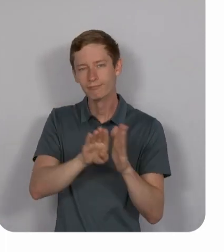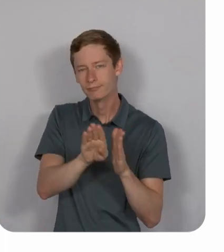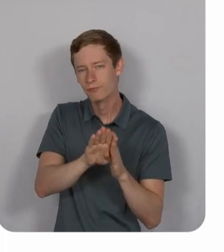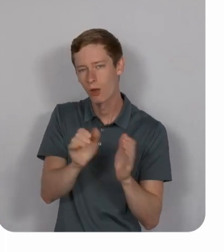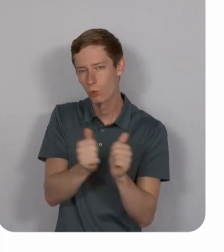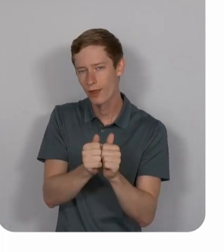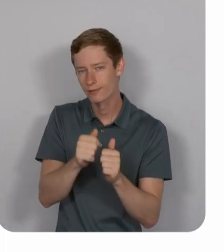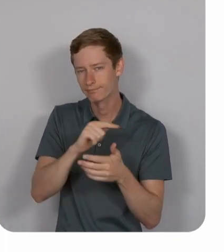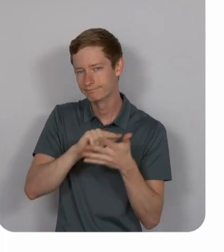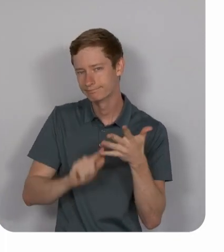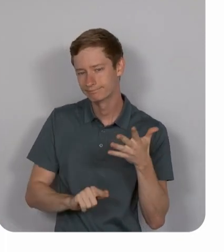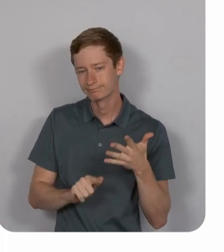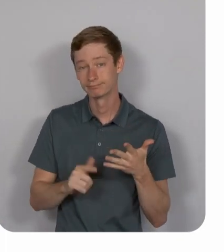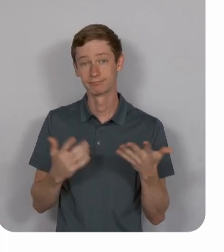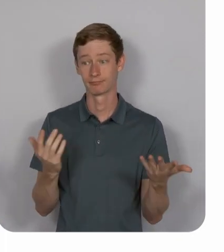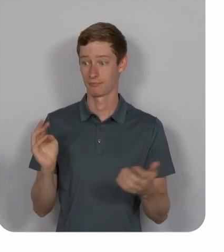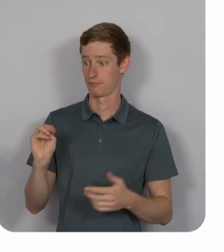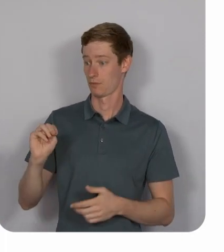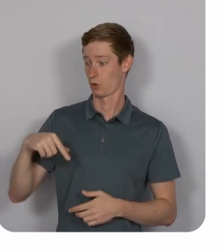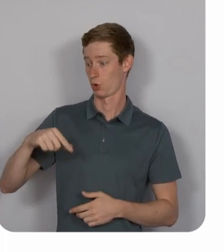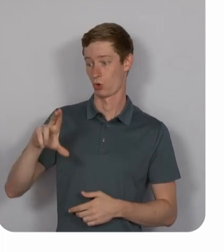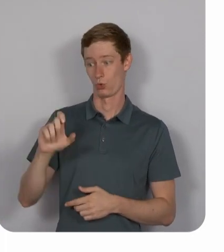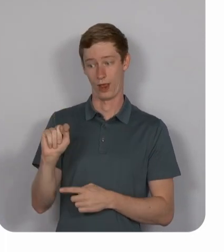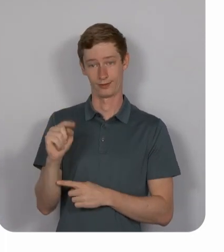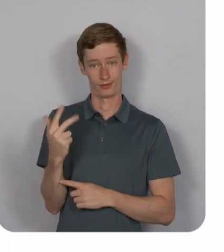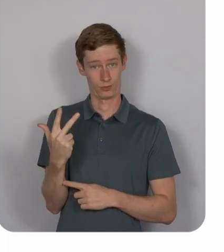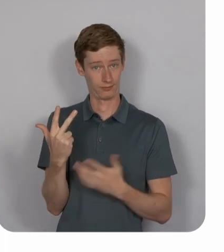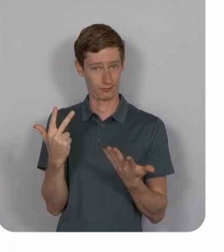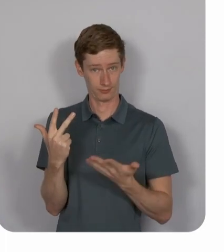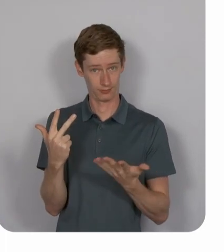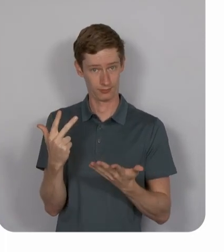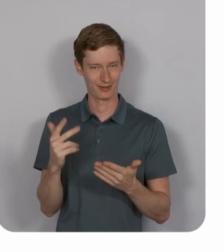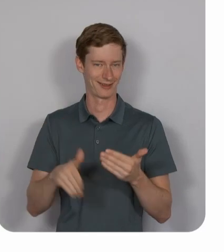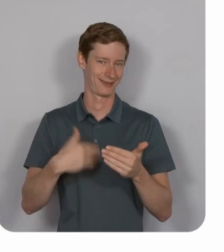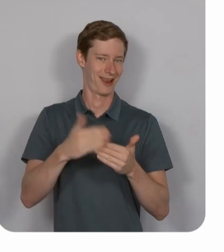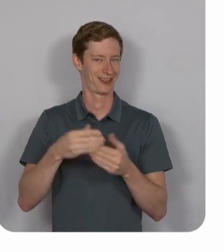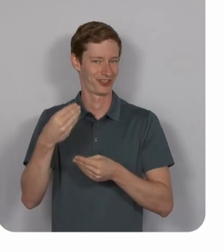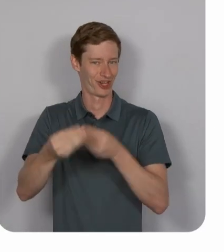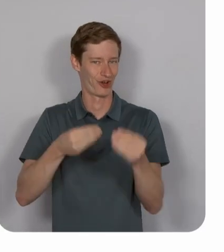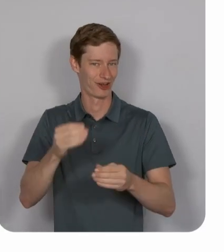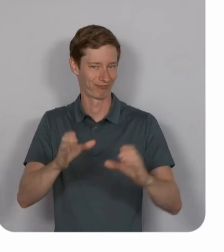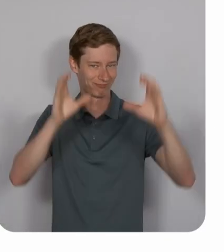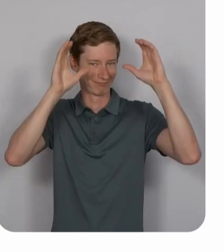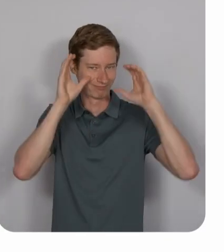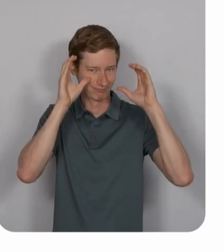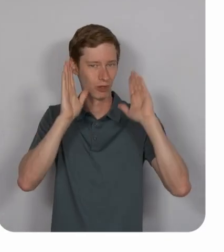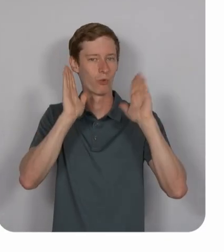So what is Quest 3? Quest 3 is our next generation headset that will be available in two weeks